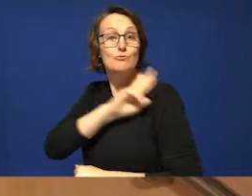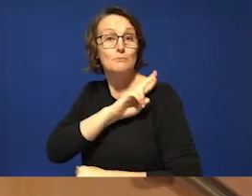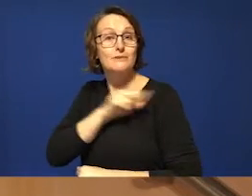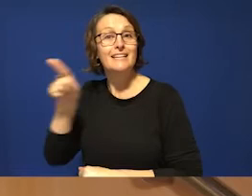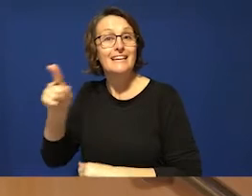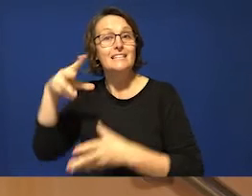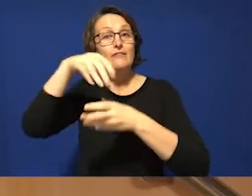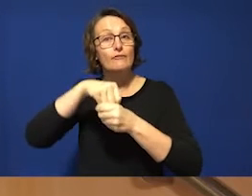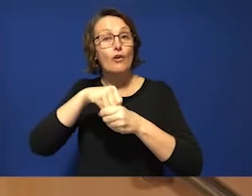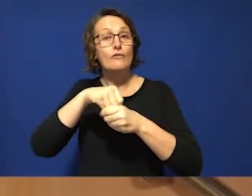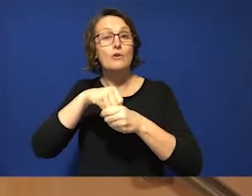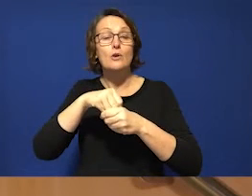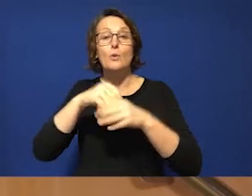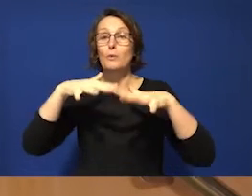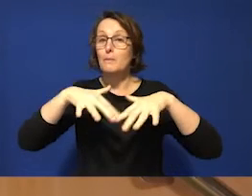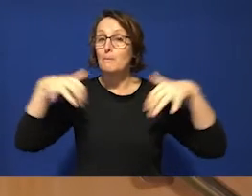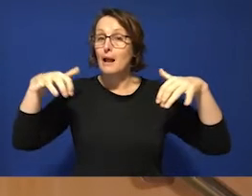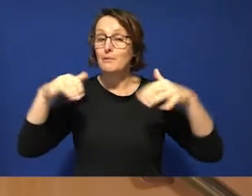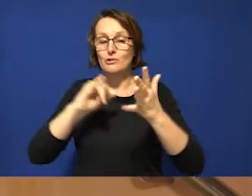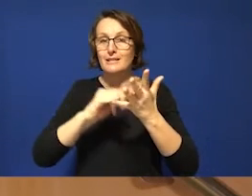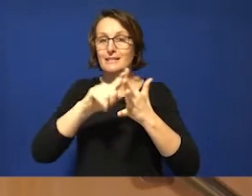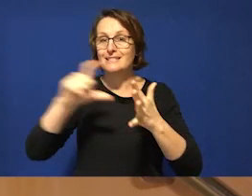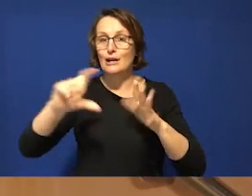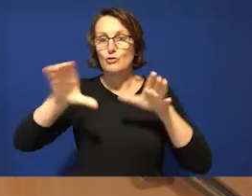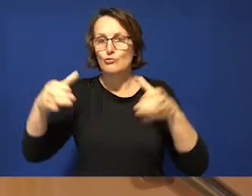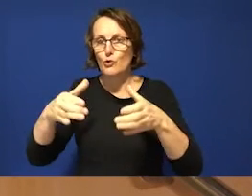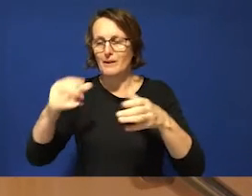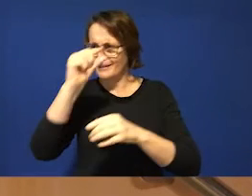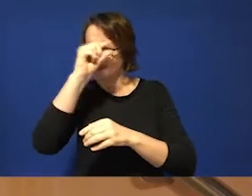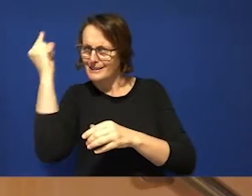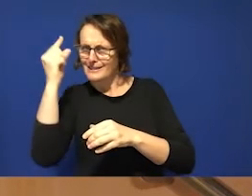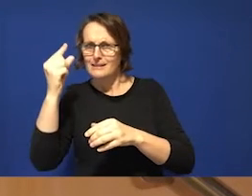a member of the Parliamentary Executive Group with a focus on strategic planning, governance structures,